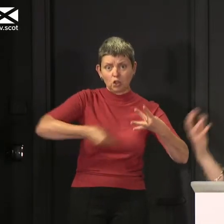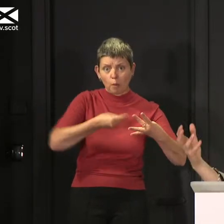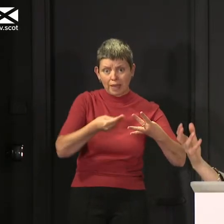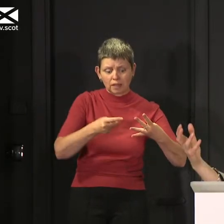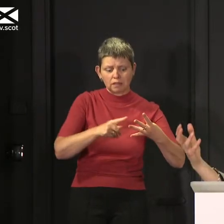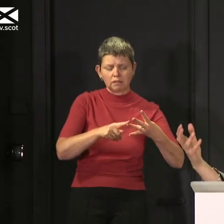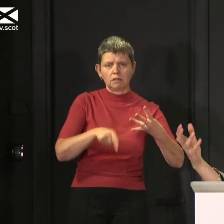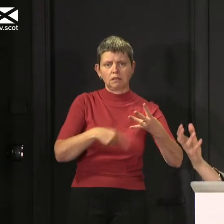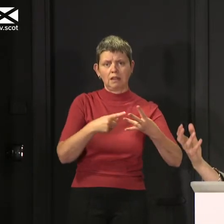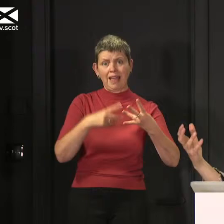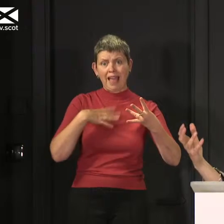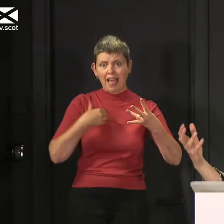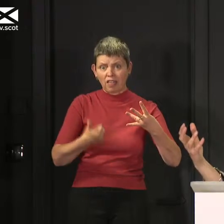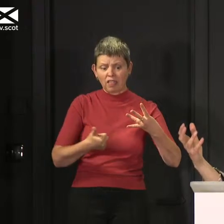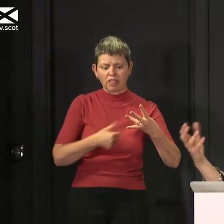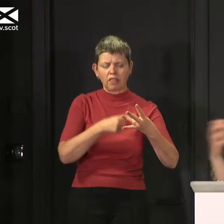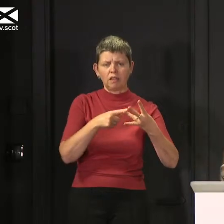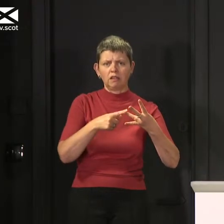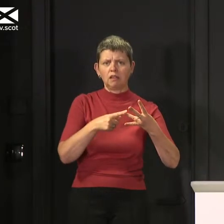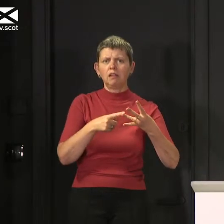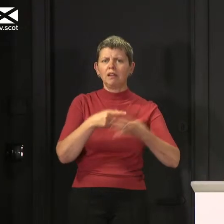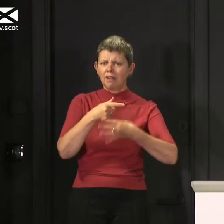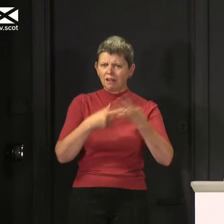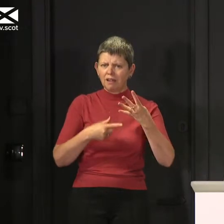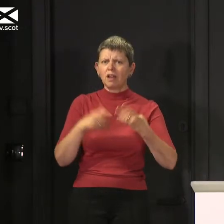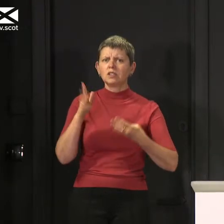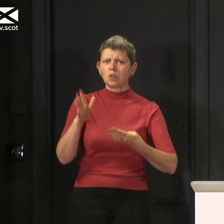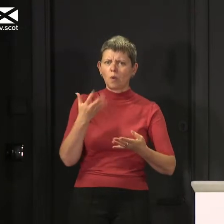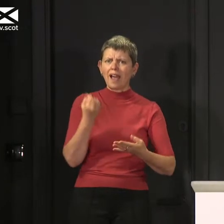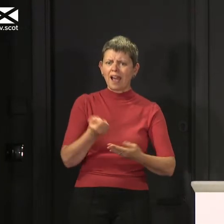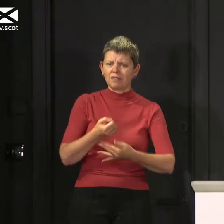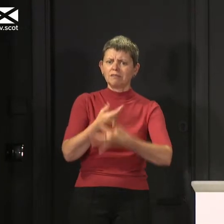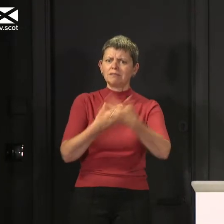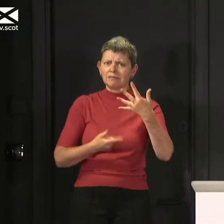health impacts of some of that as well. So we take account of all of these things. I